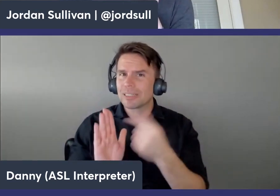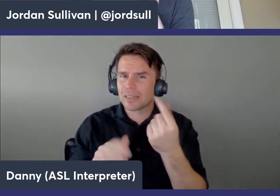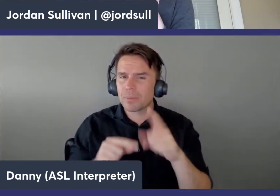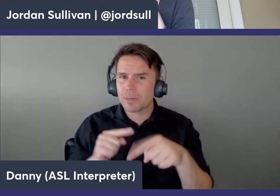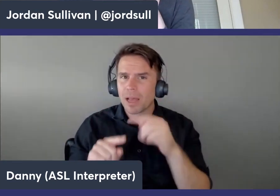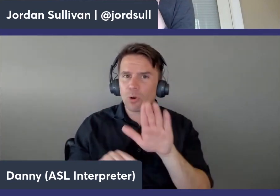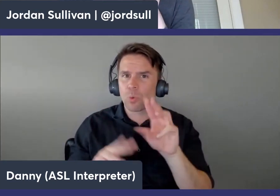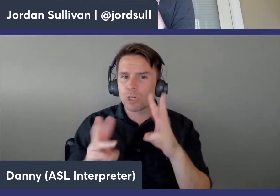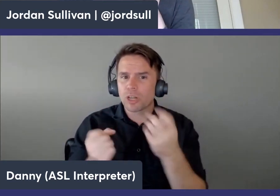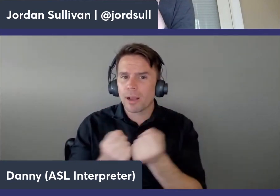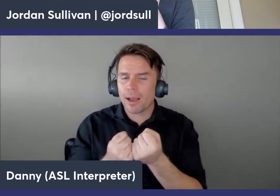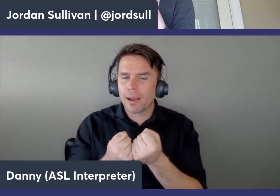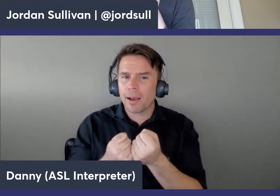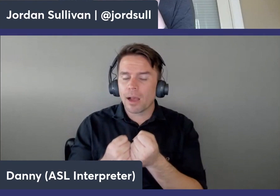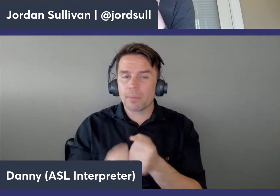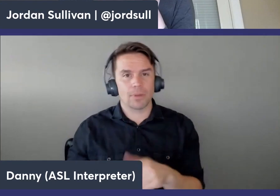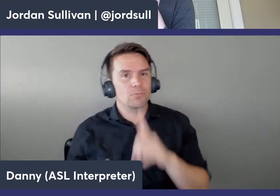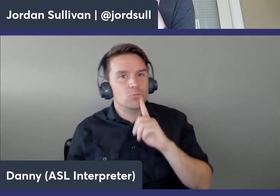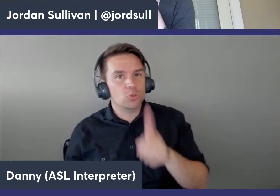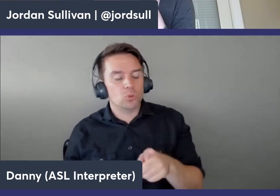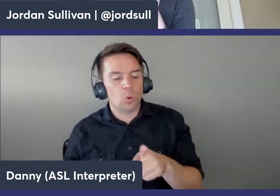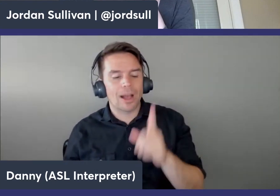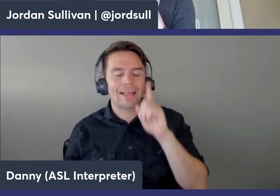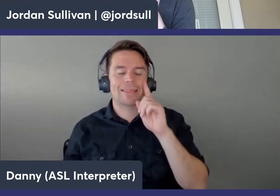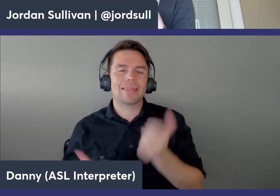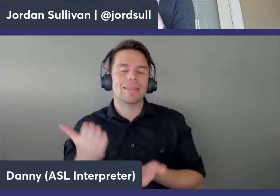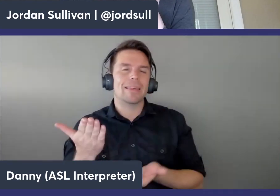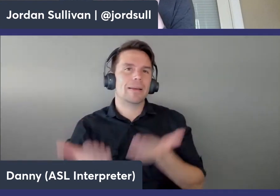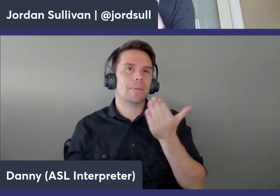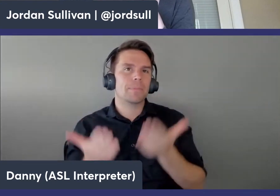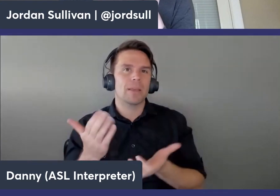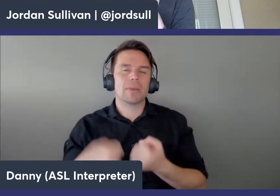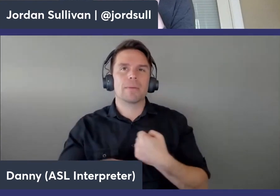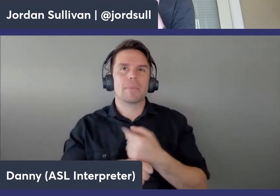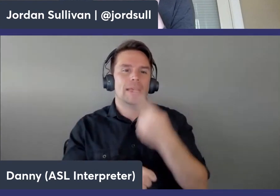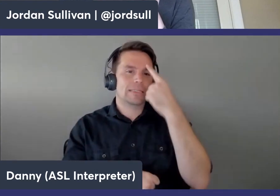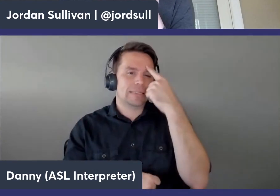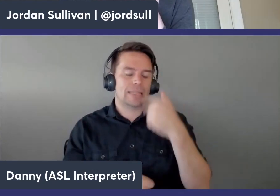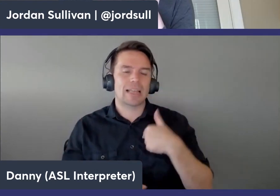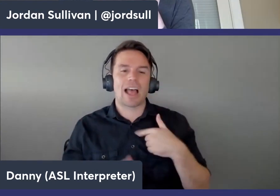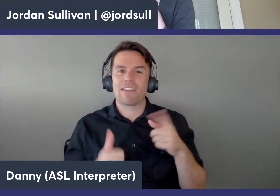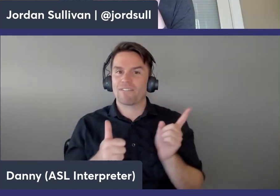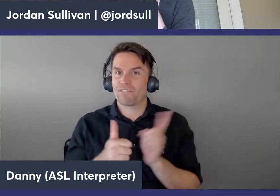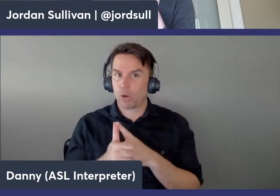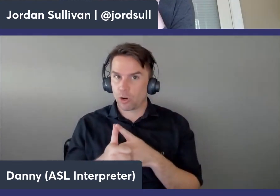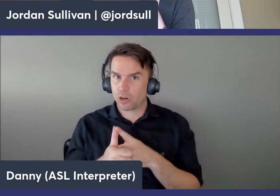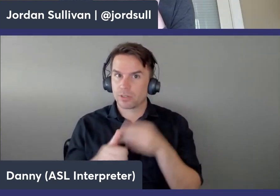I think it probably would make the most sense for me to tell you a little bit about Step Functions first,